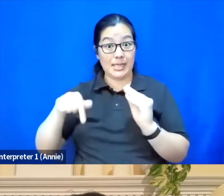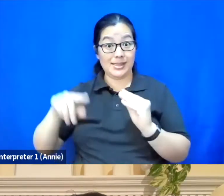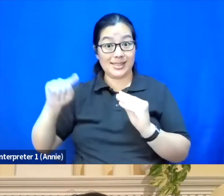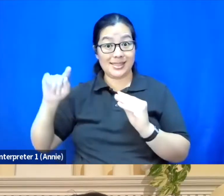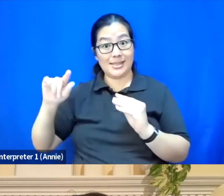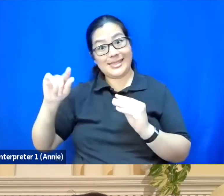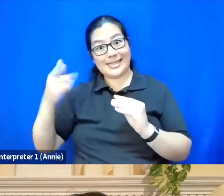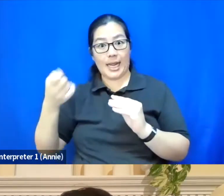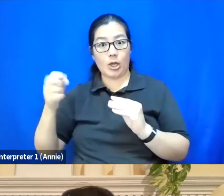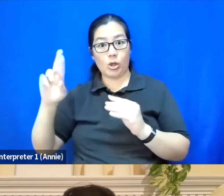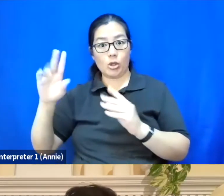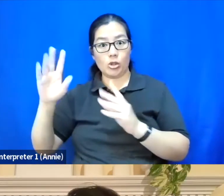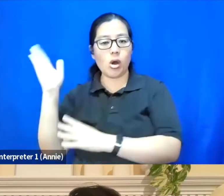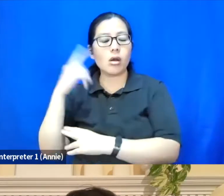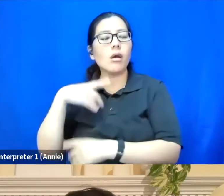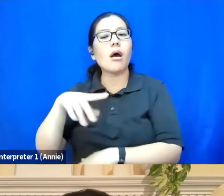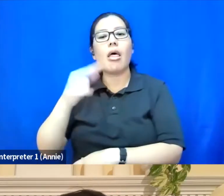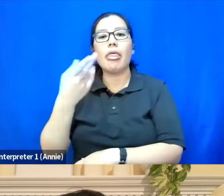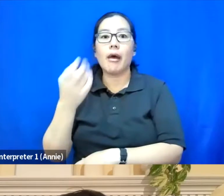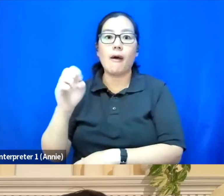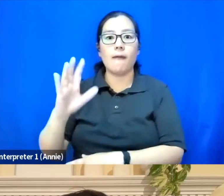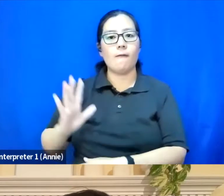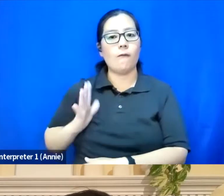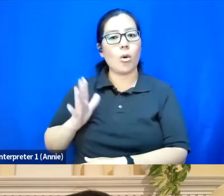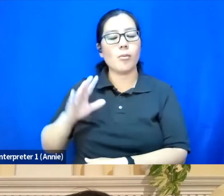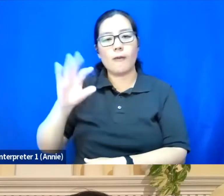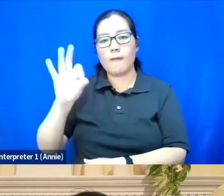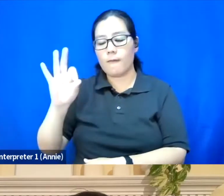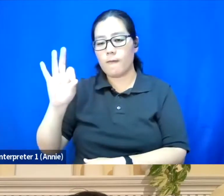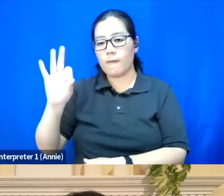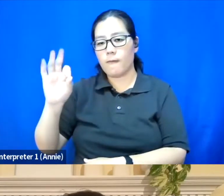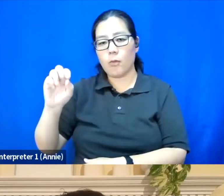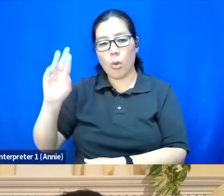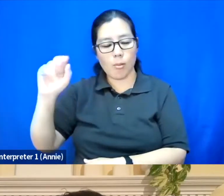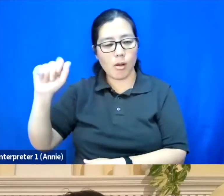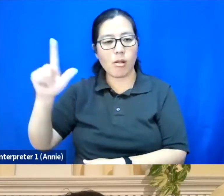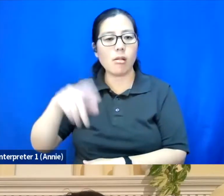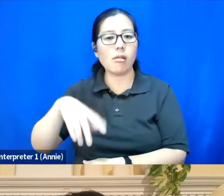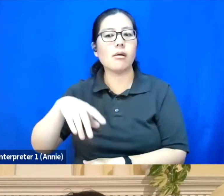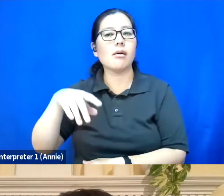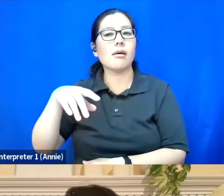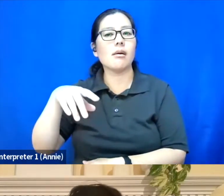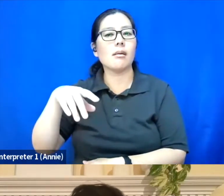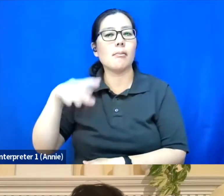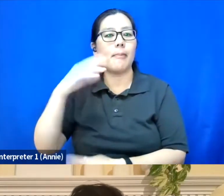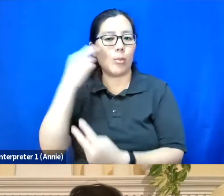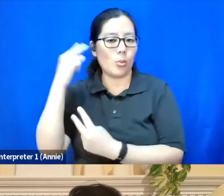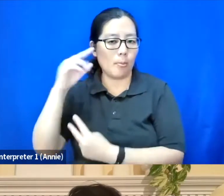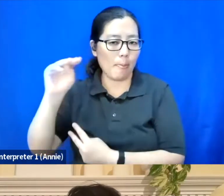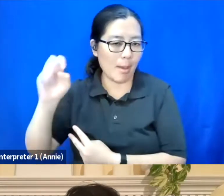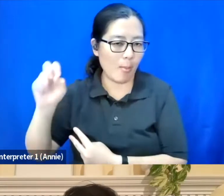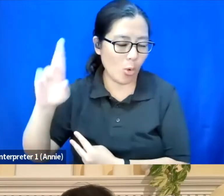the form that your books would take, and what kind of challenges you faced with thinking